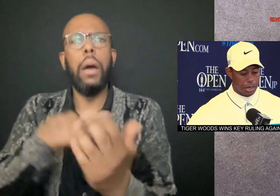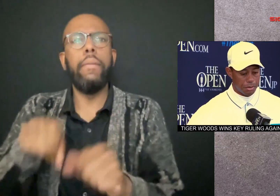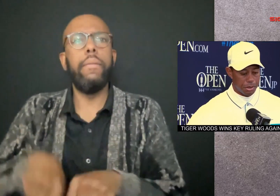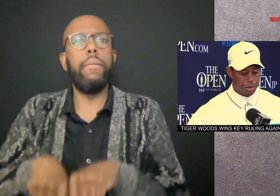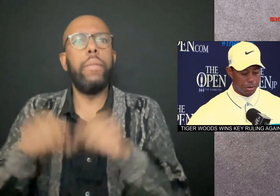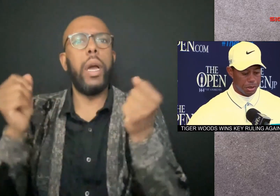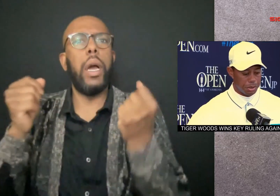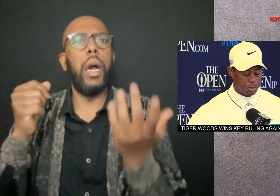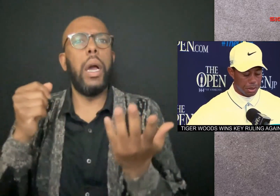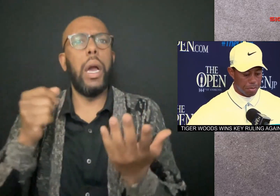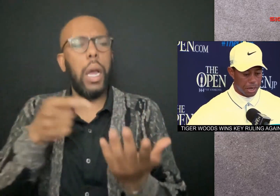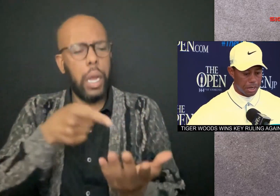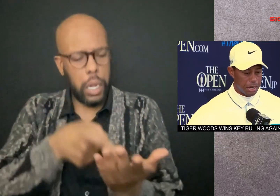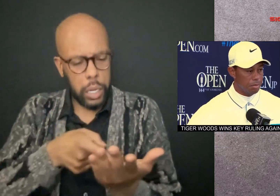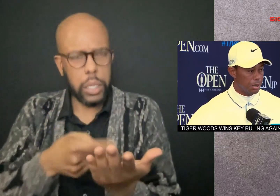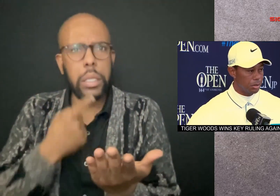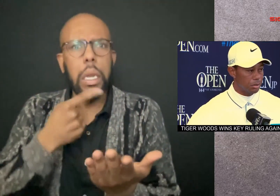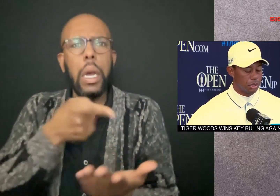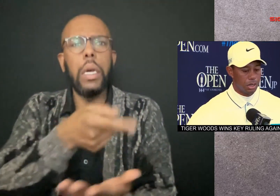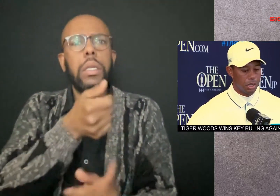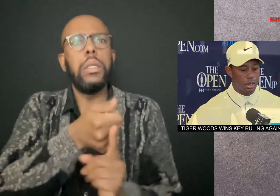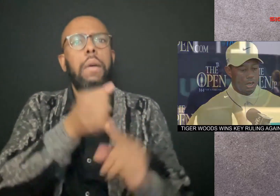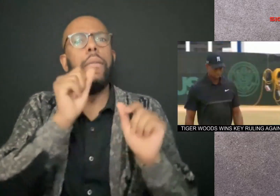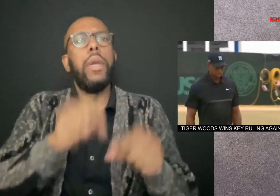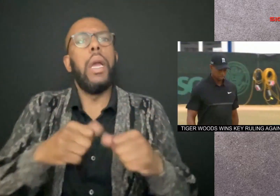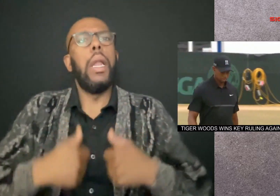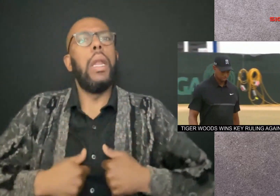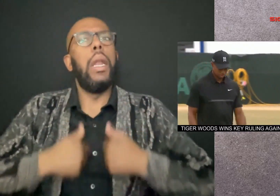violating an agreement she had to live there for several more years.